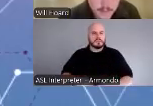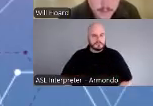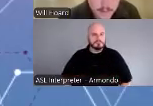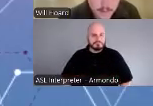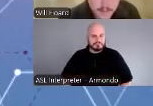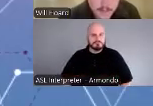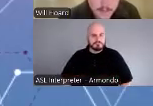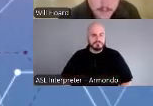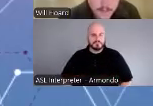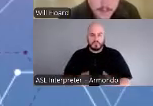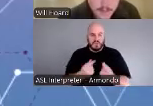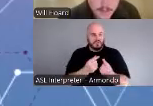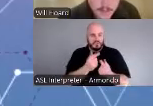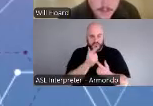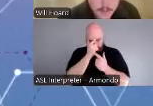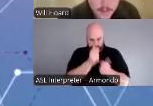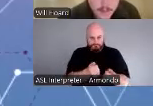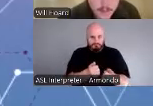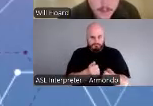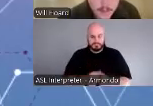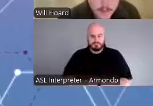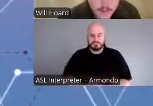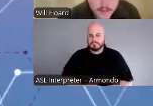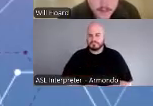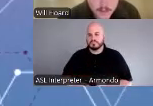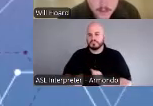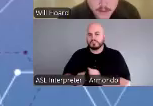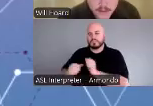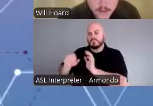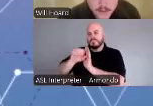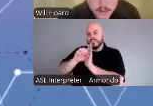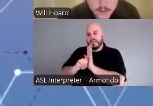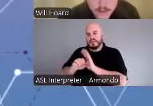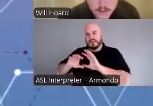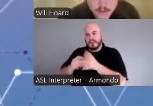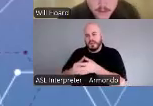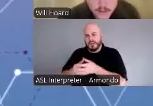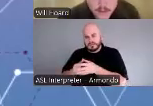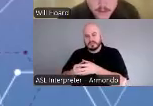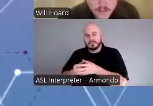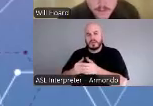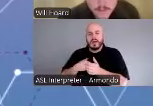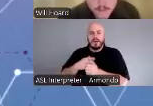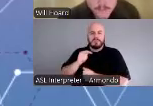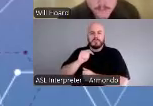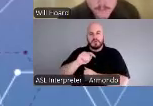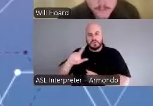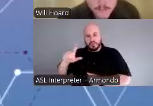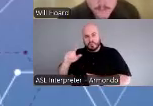And with the ethics class, you have the tools. You have the information.